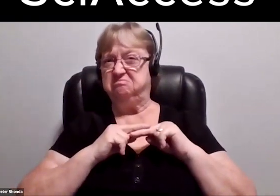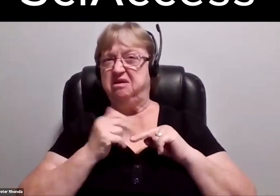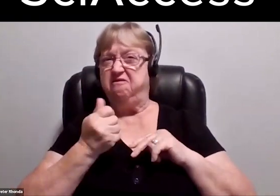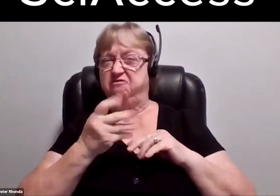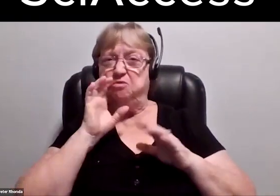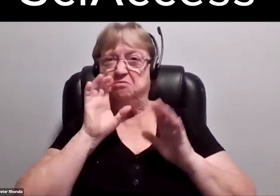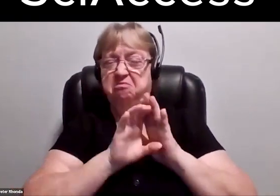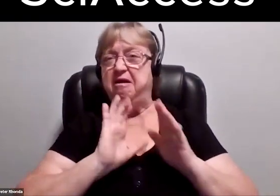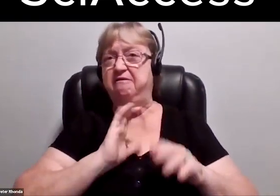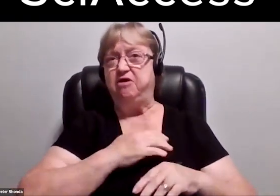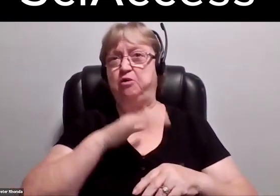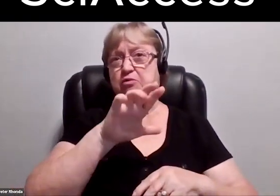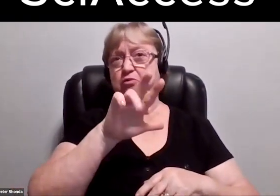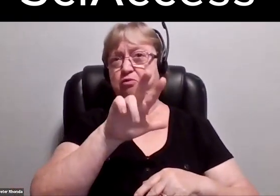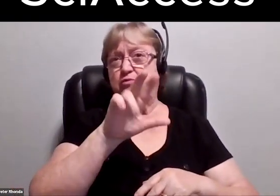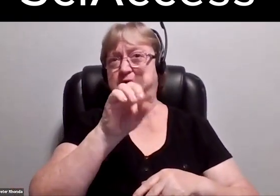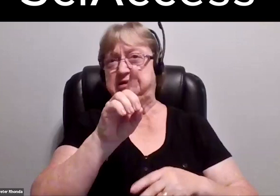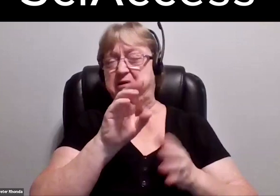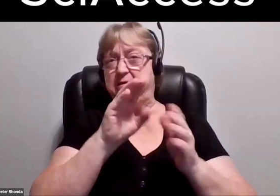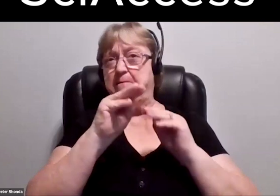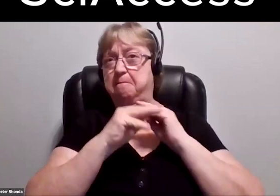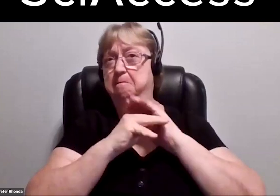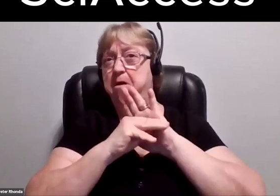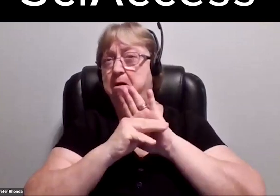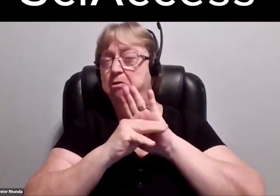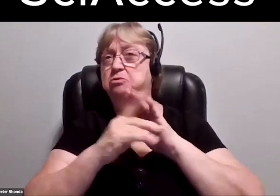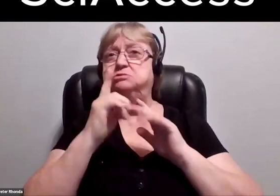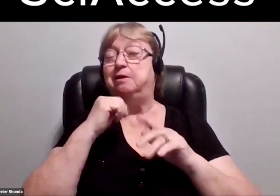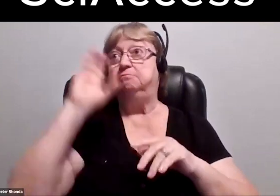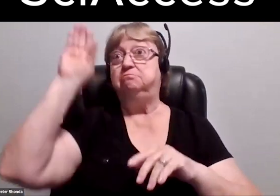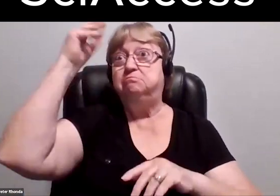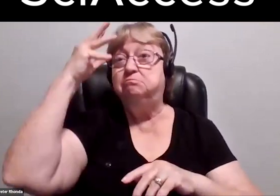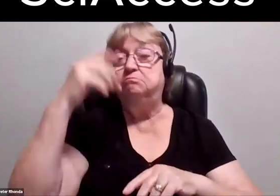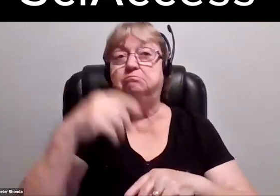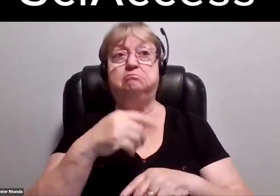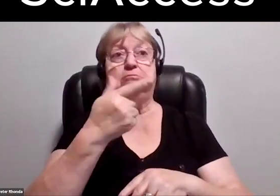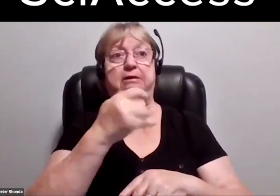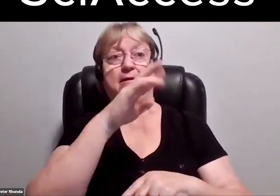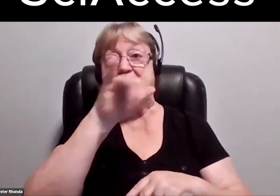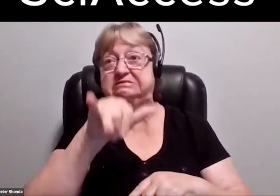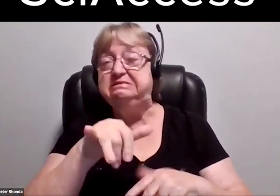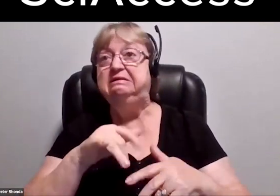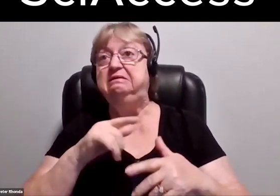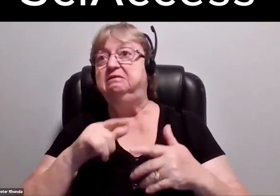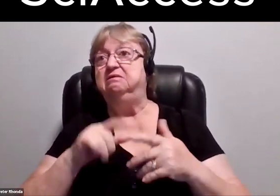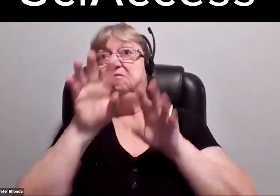including a model of the sun, some models of galaxies, and a model of a constellation in 3D.